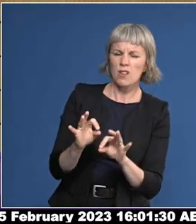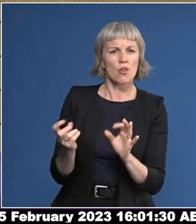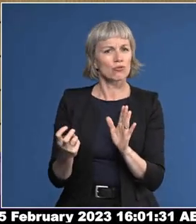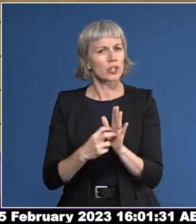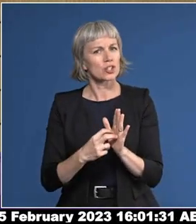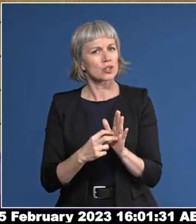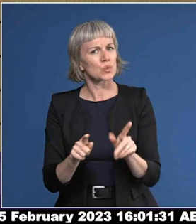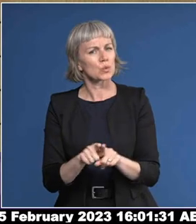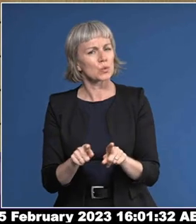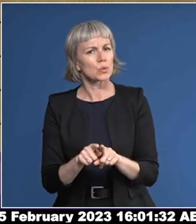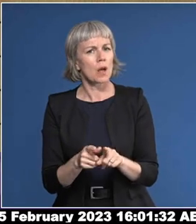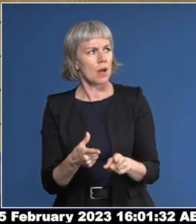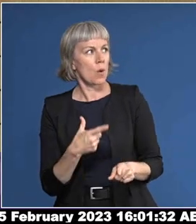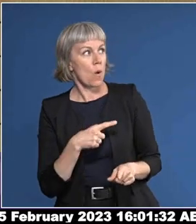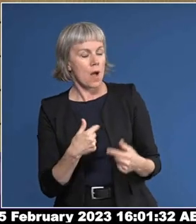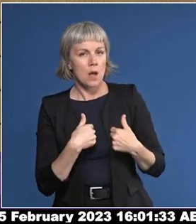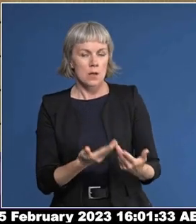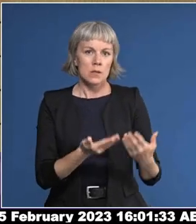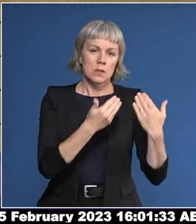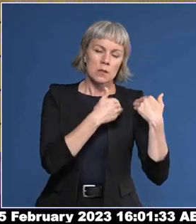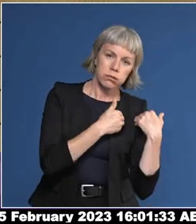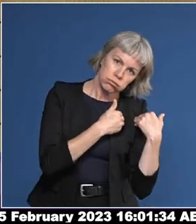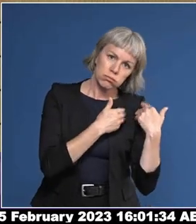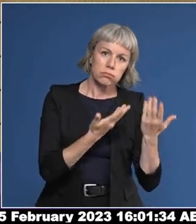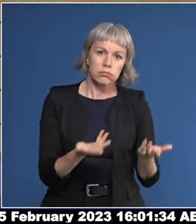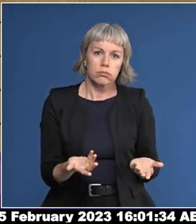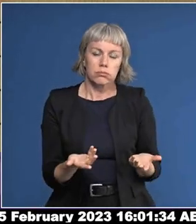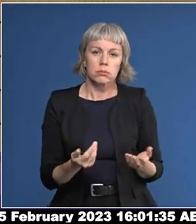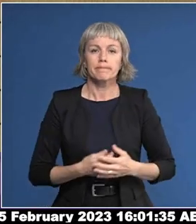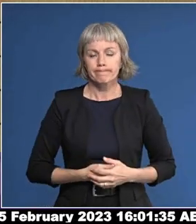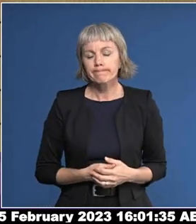especially when it comes with all of those additional costs but no additional funding.